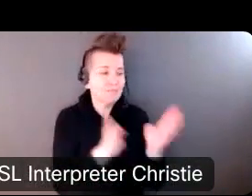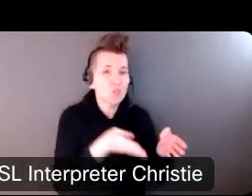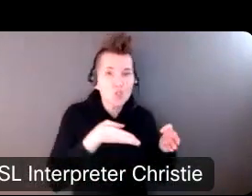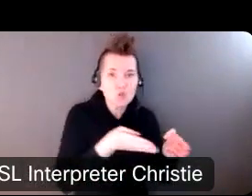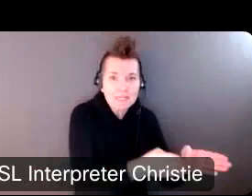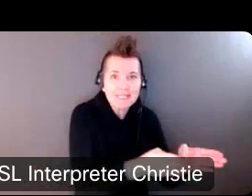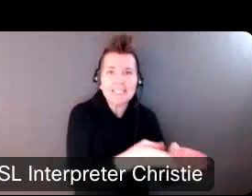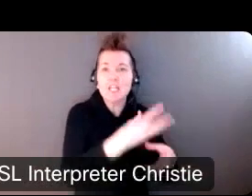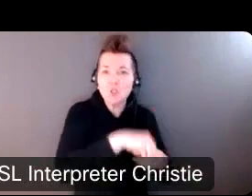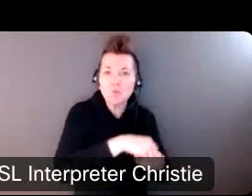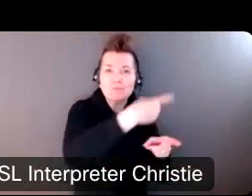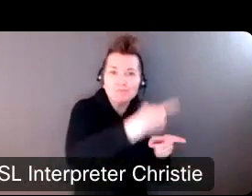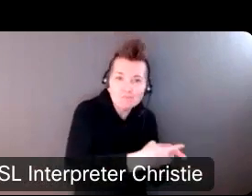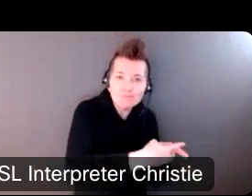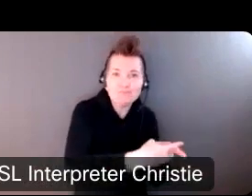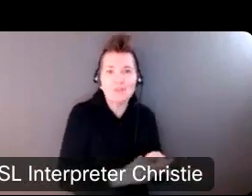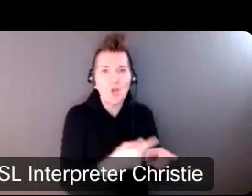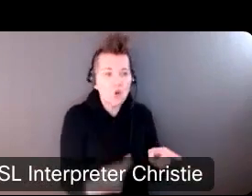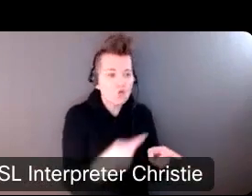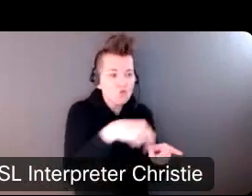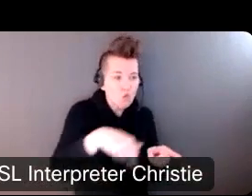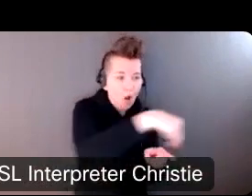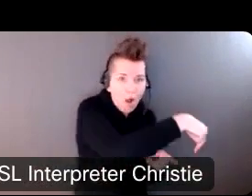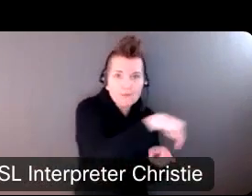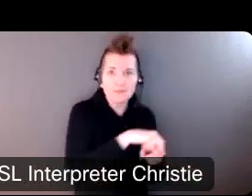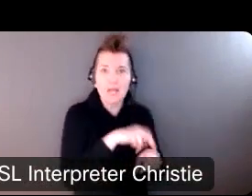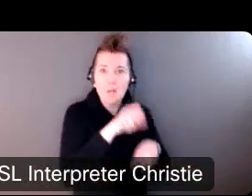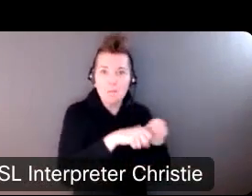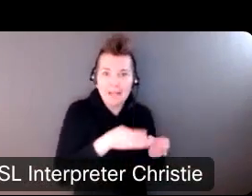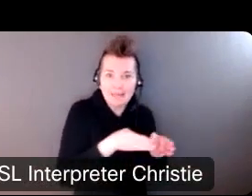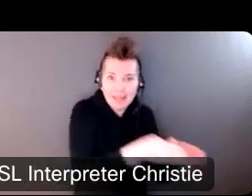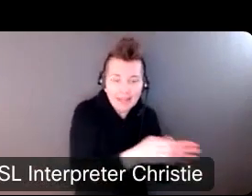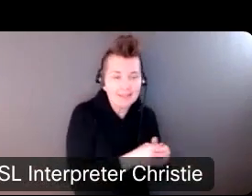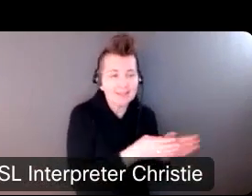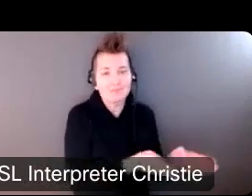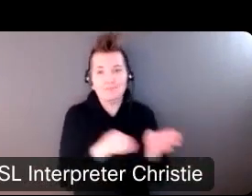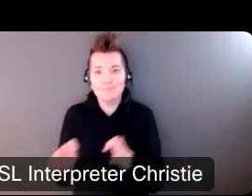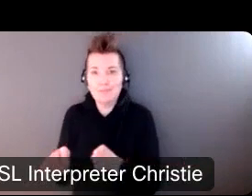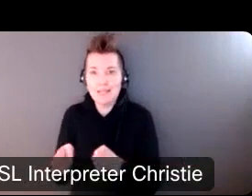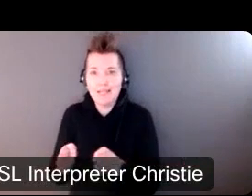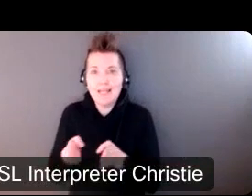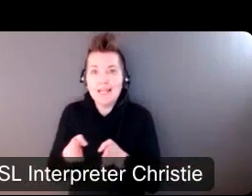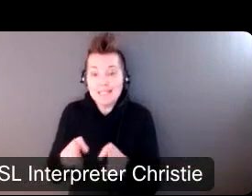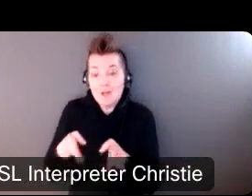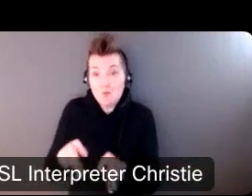crosswalks, or bike lanes; sidewalks, storefront areas, including entrances and signboards,